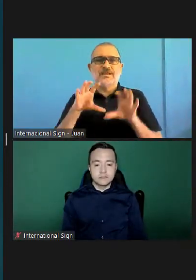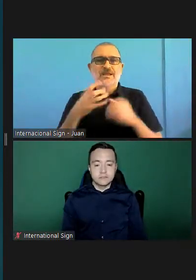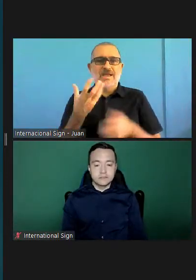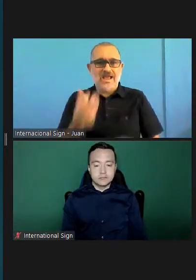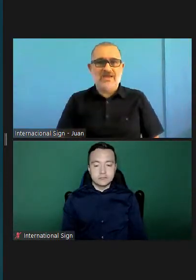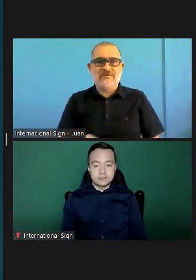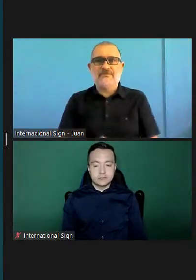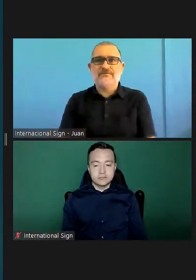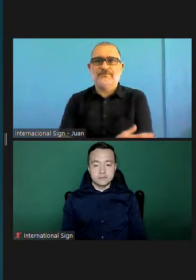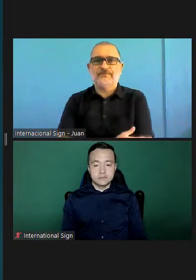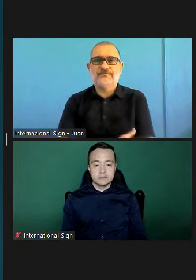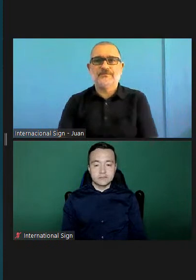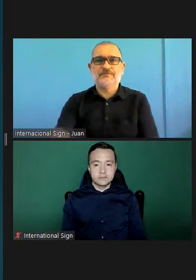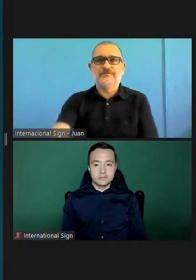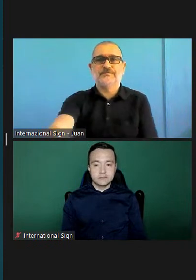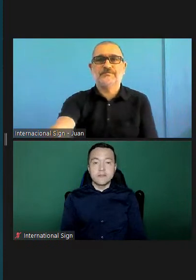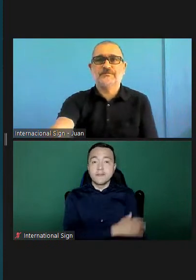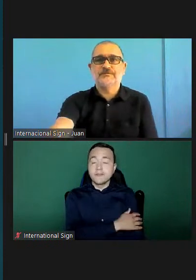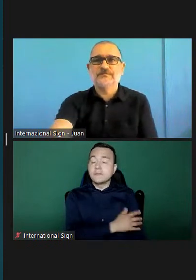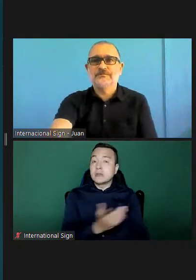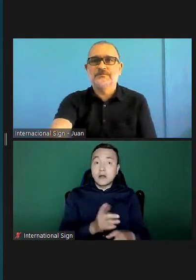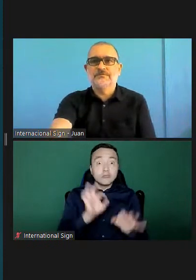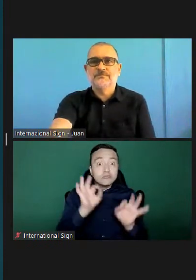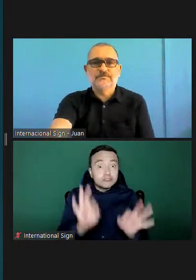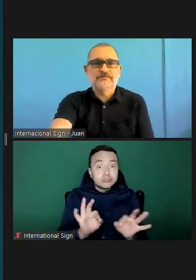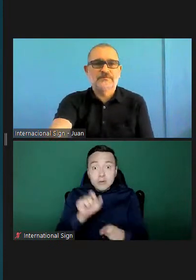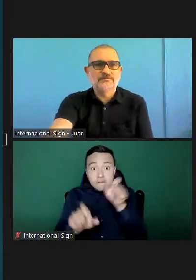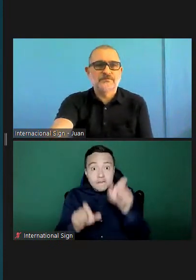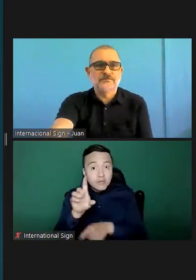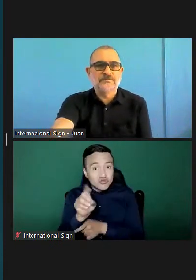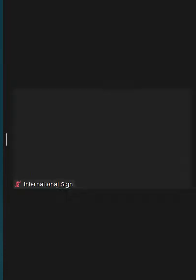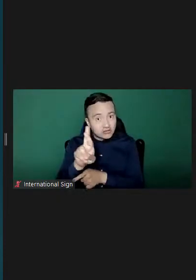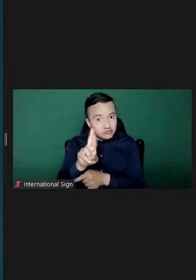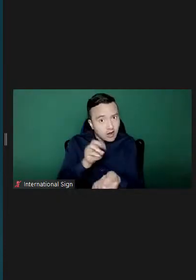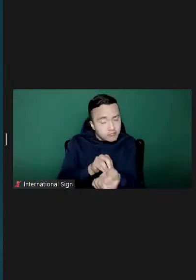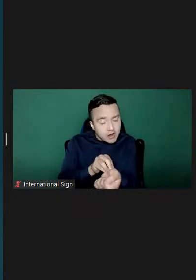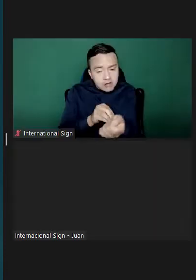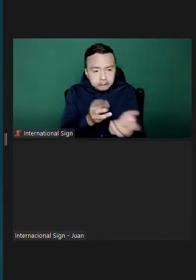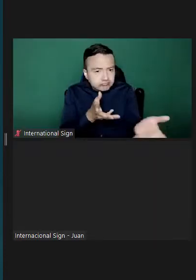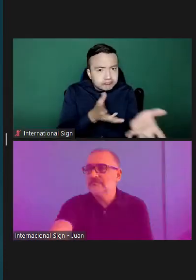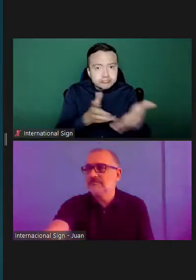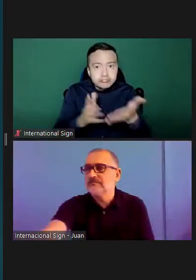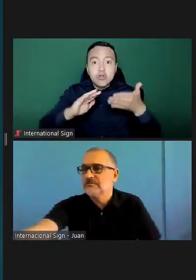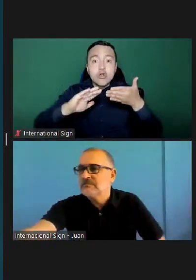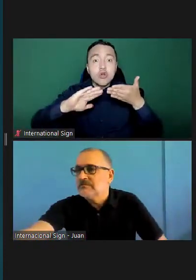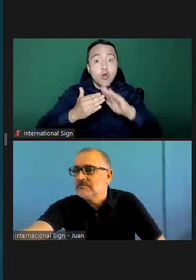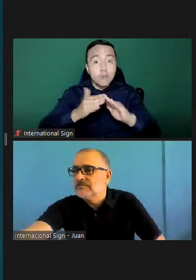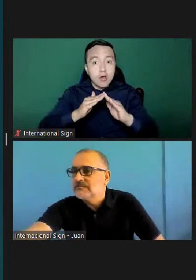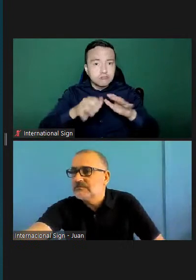was a very key part of trying to control the spread of the virus. Next slide.